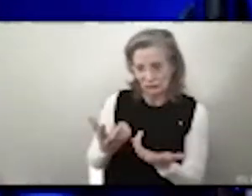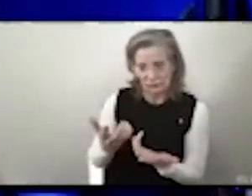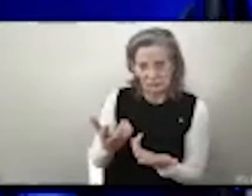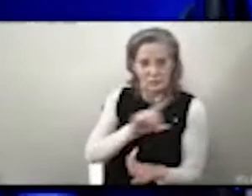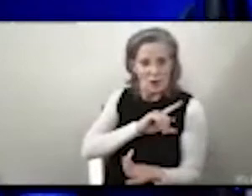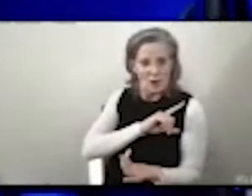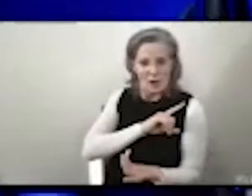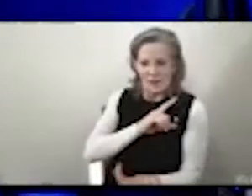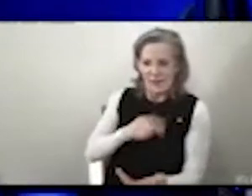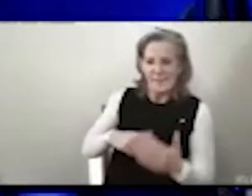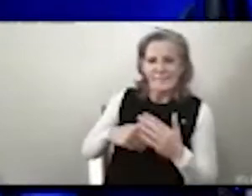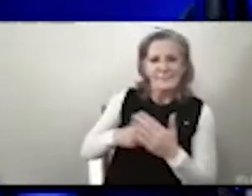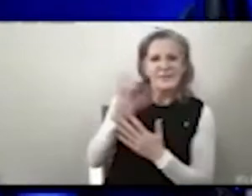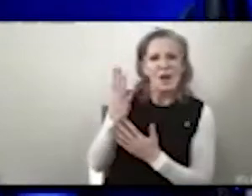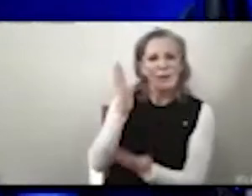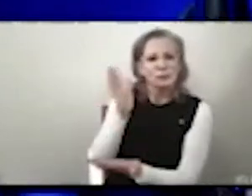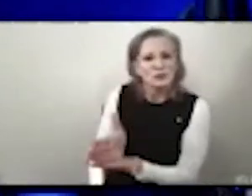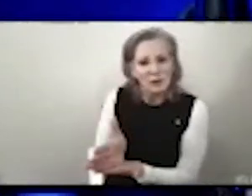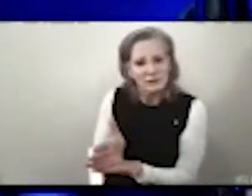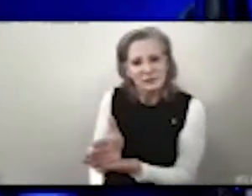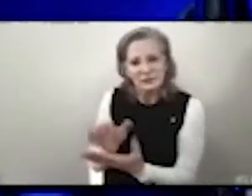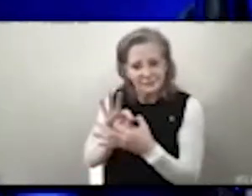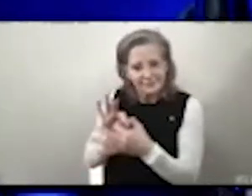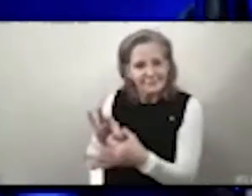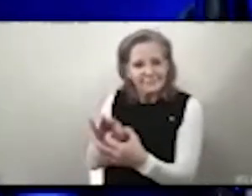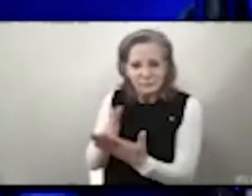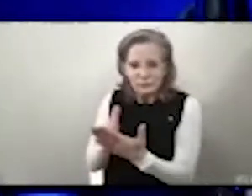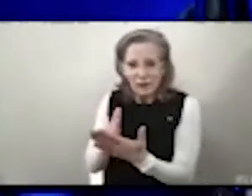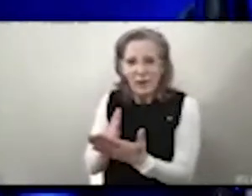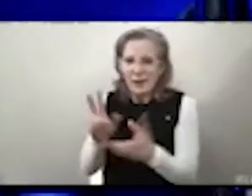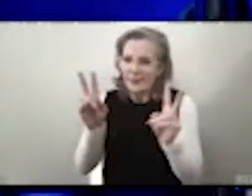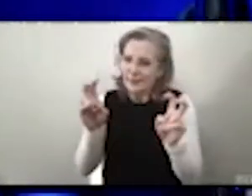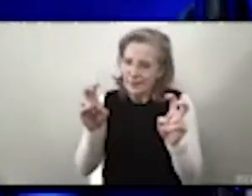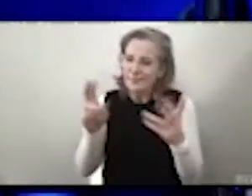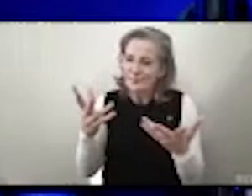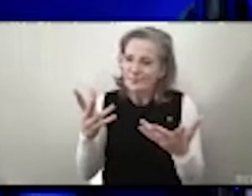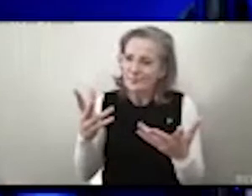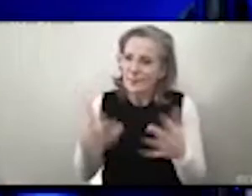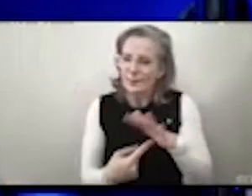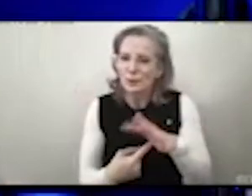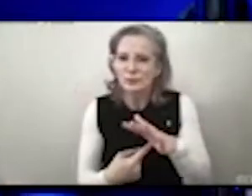Drawing on these core themes led the Commission to identify four Key Recommendations.